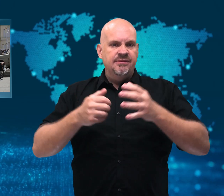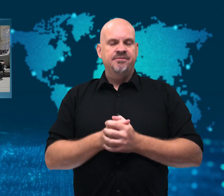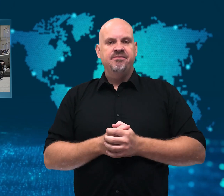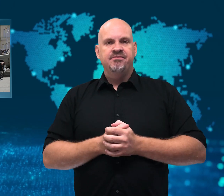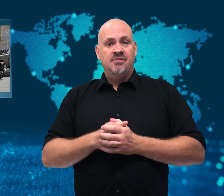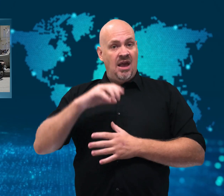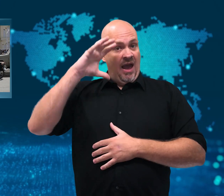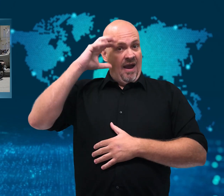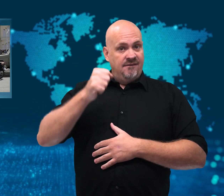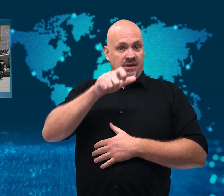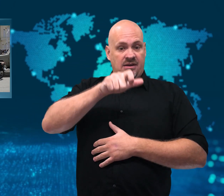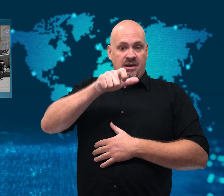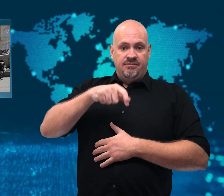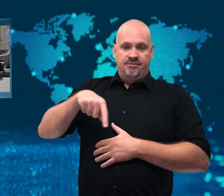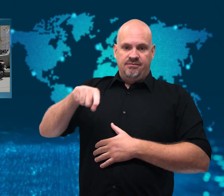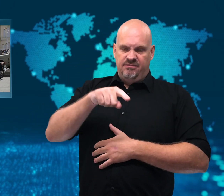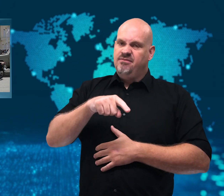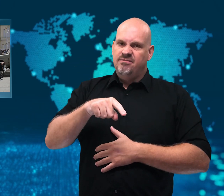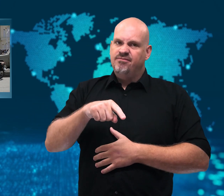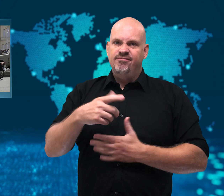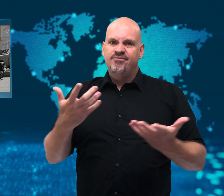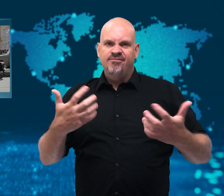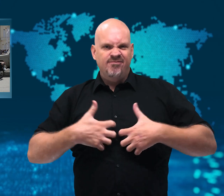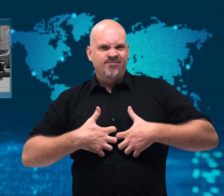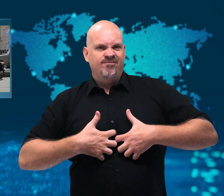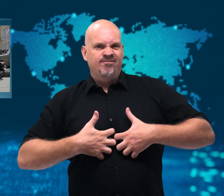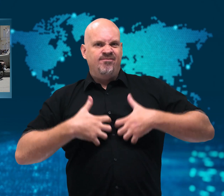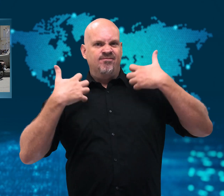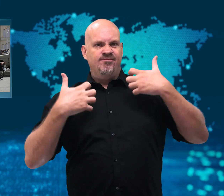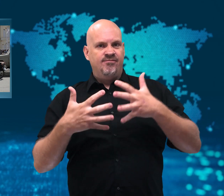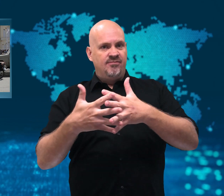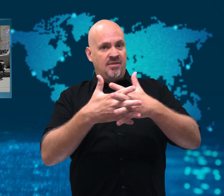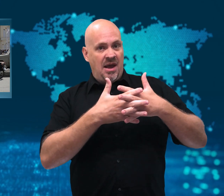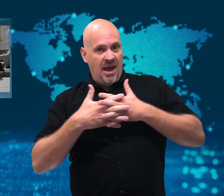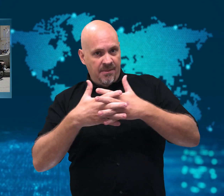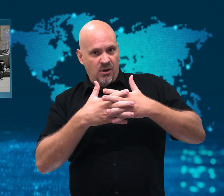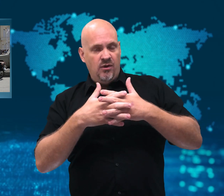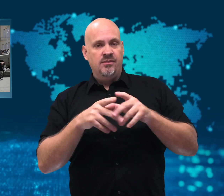Afghan civilians have expressed anger at the US